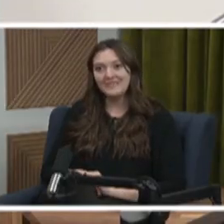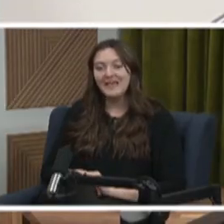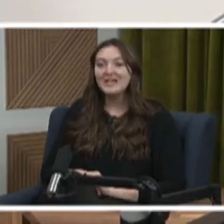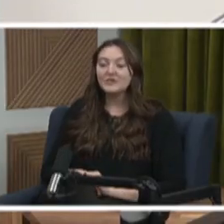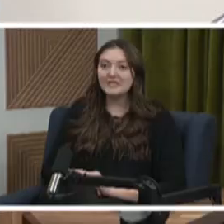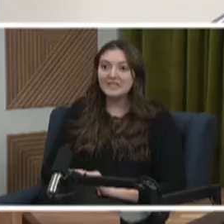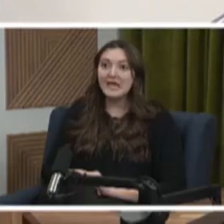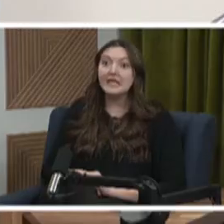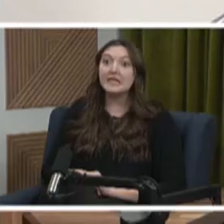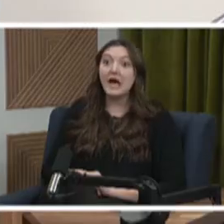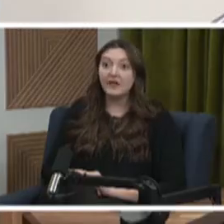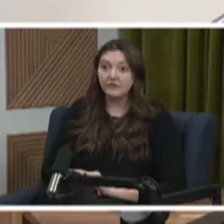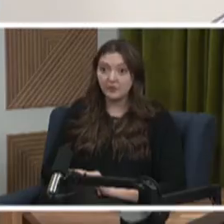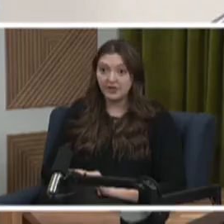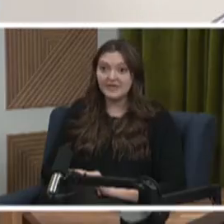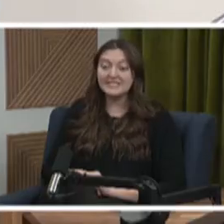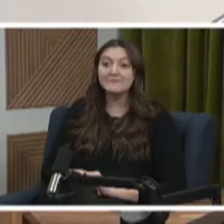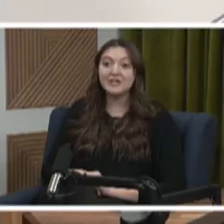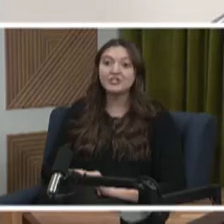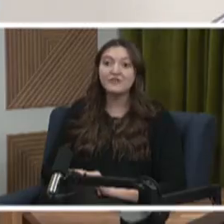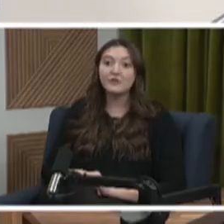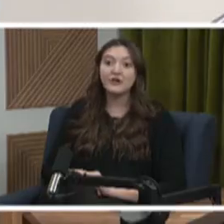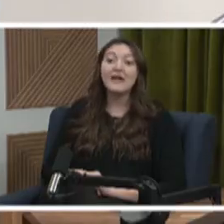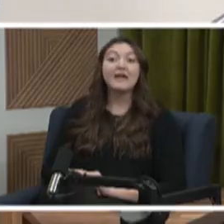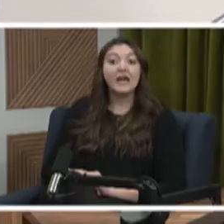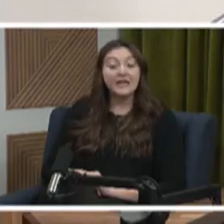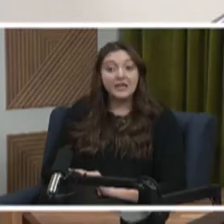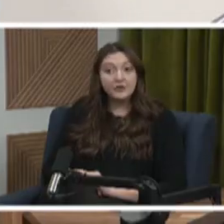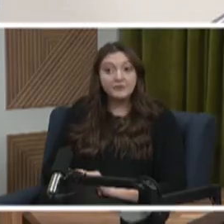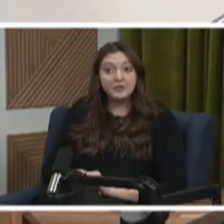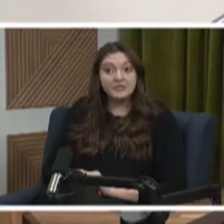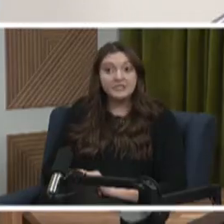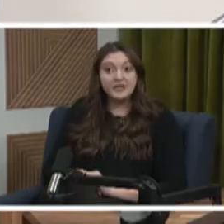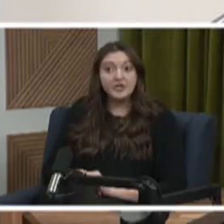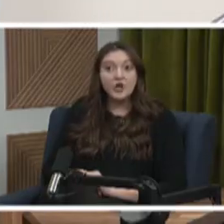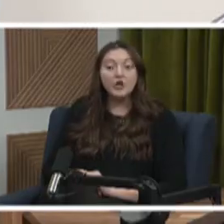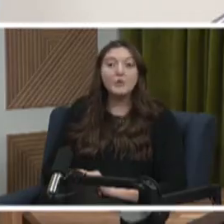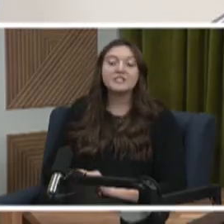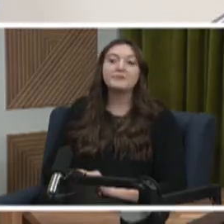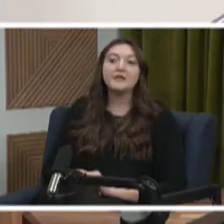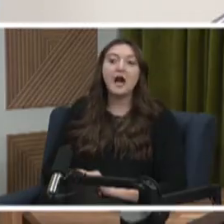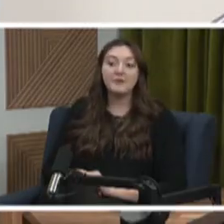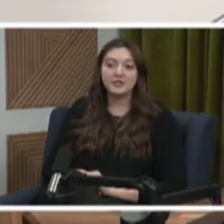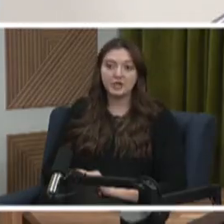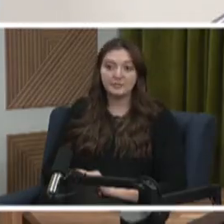So, it takes a lot of work, especially for a hearing person who wants to become an interpreter.